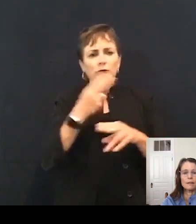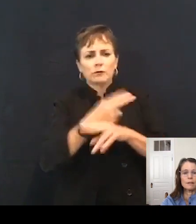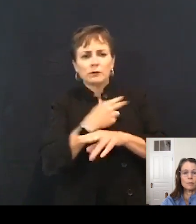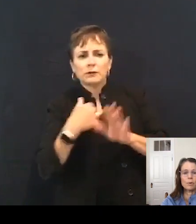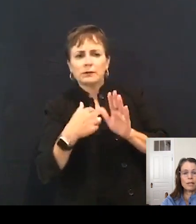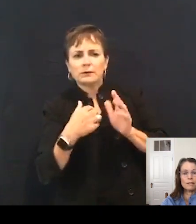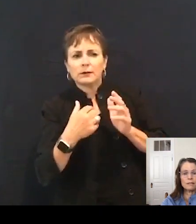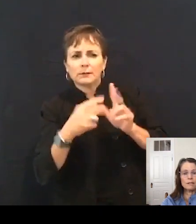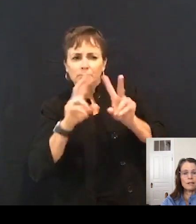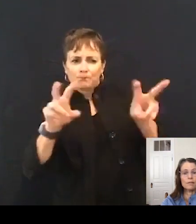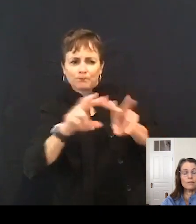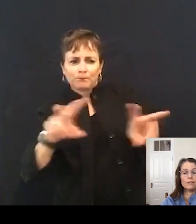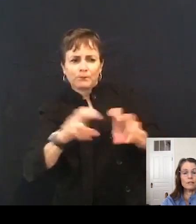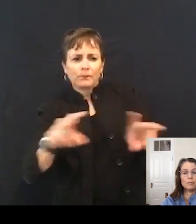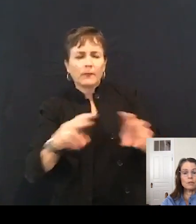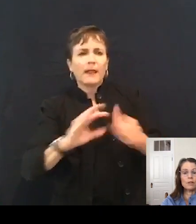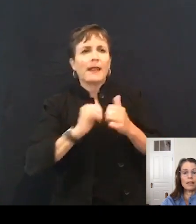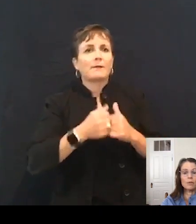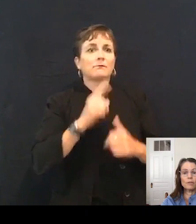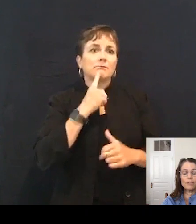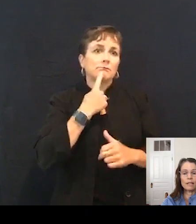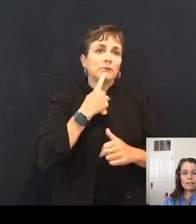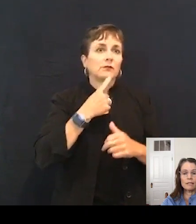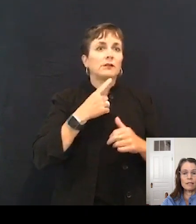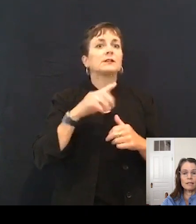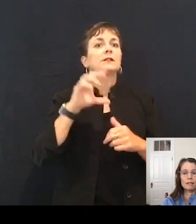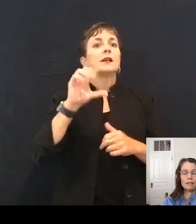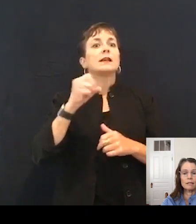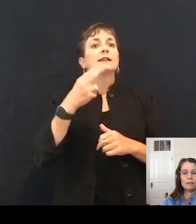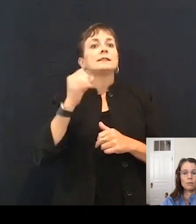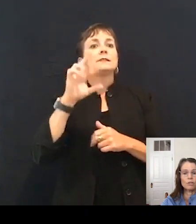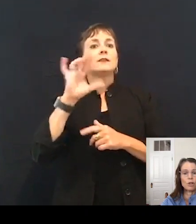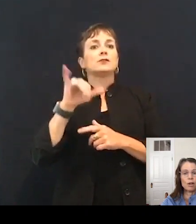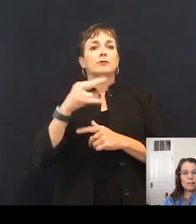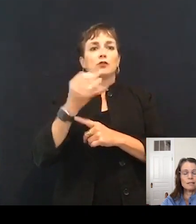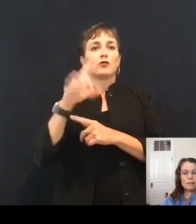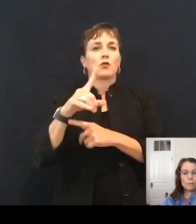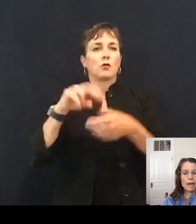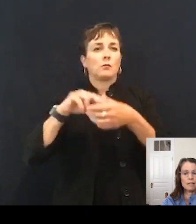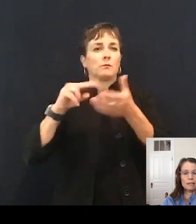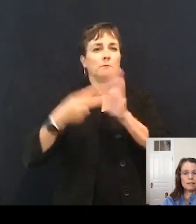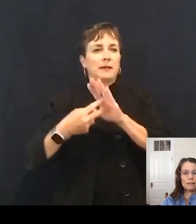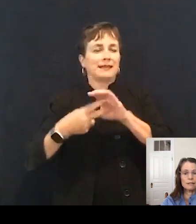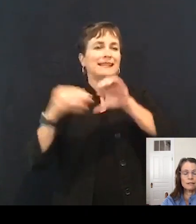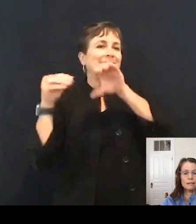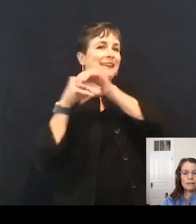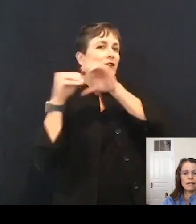The presence of vestibular areflexia, which causes imbalance.